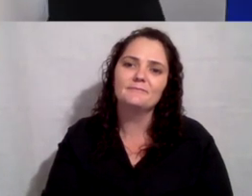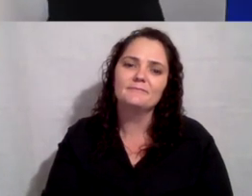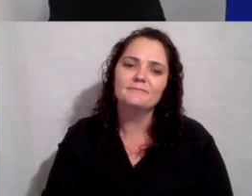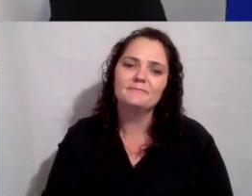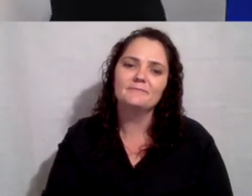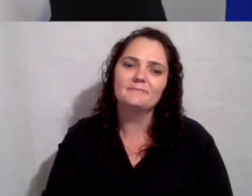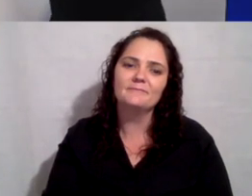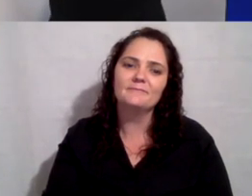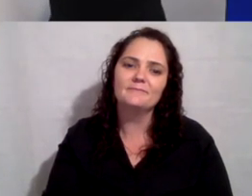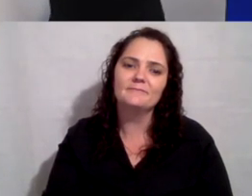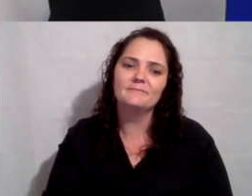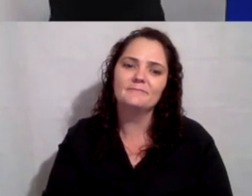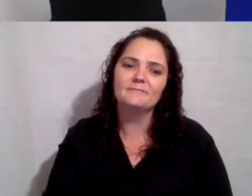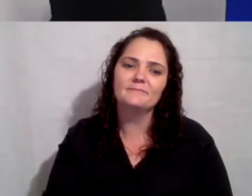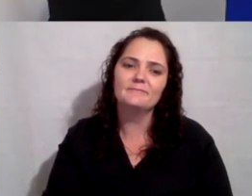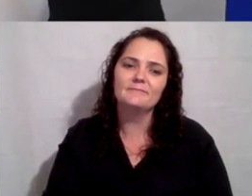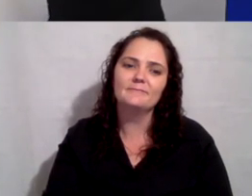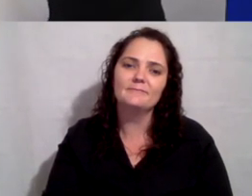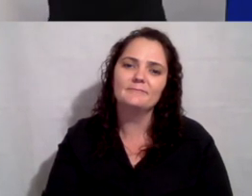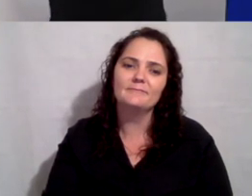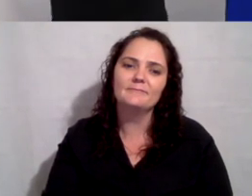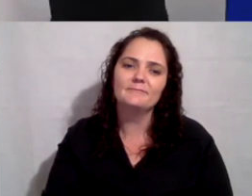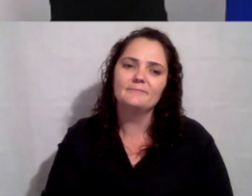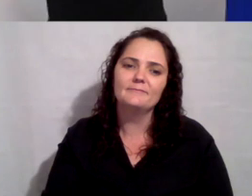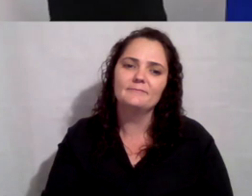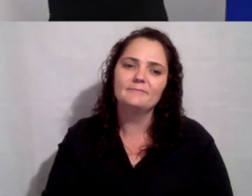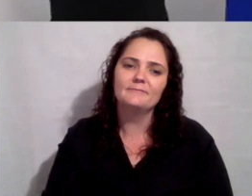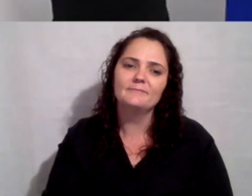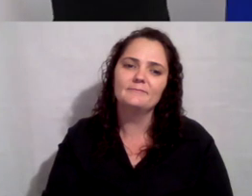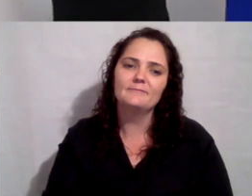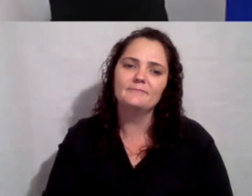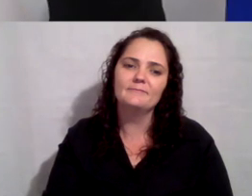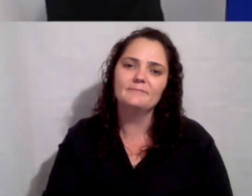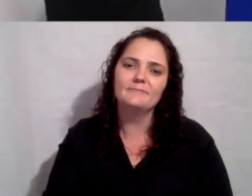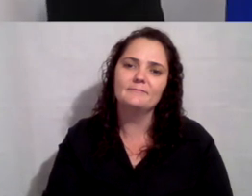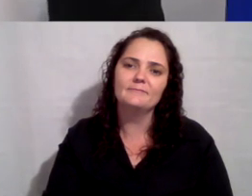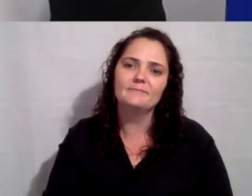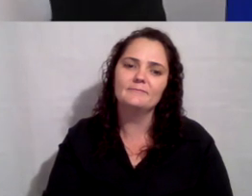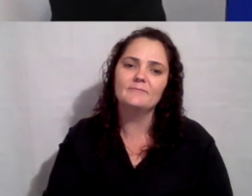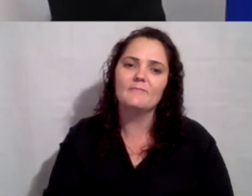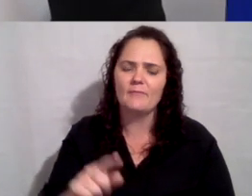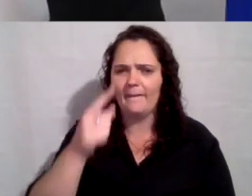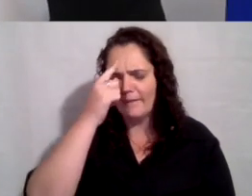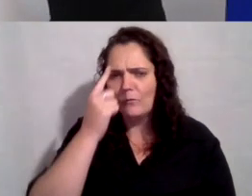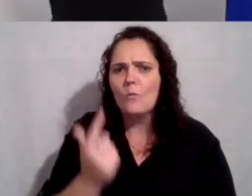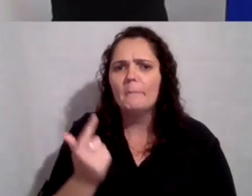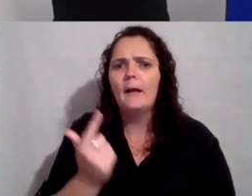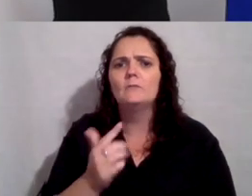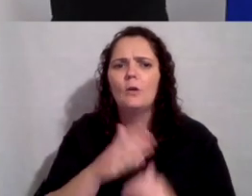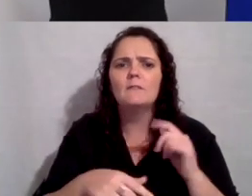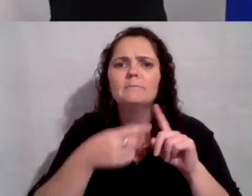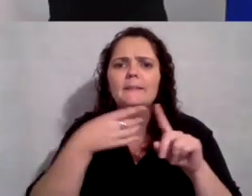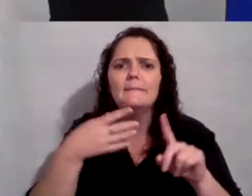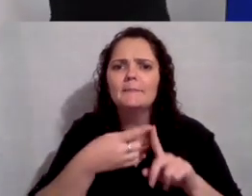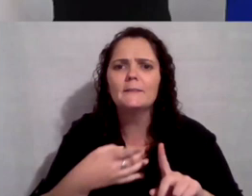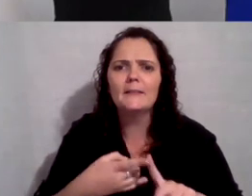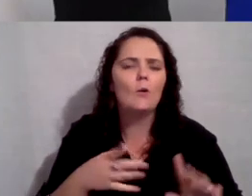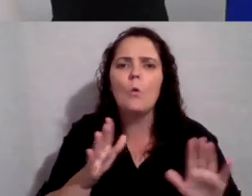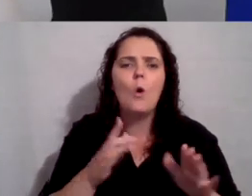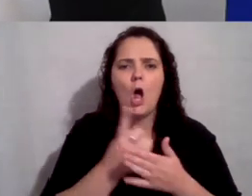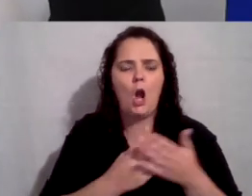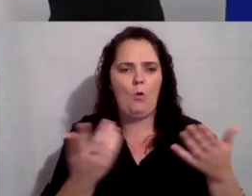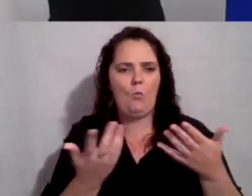Again, don't focus too much on detail, just the overall layout of the body